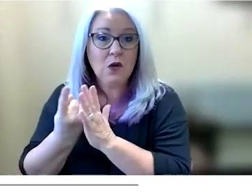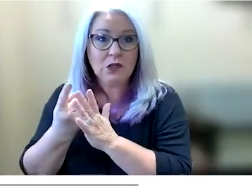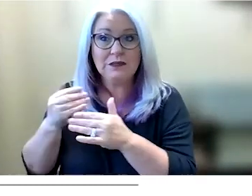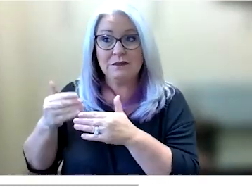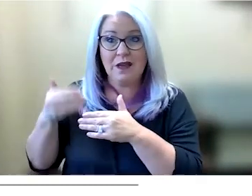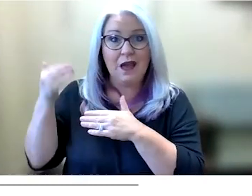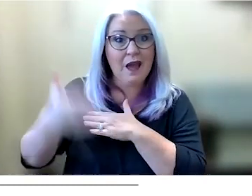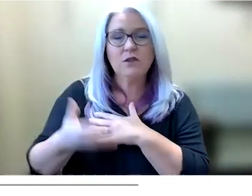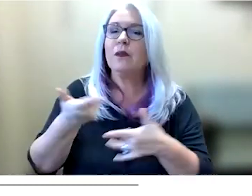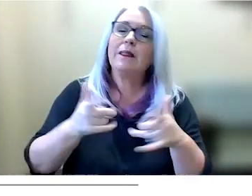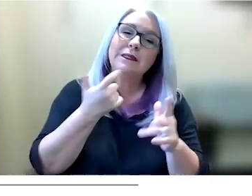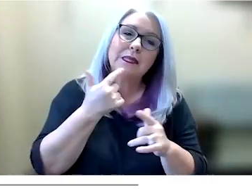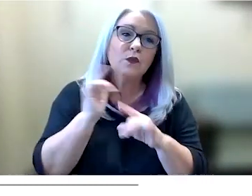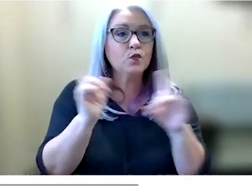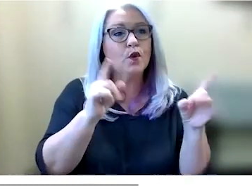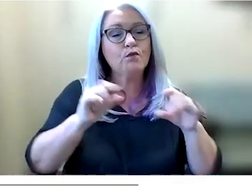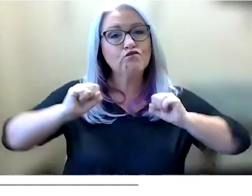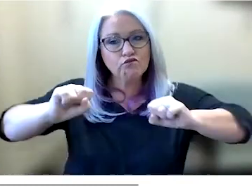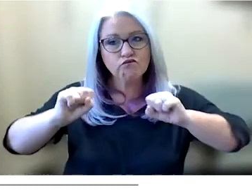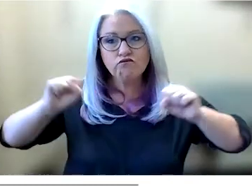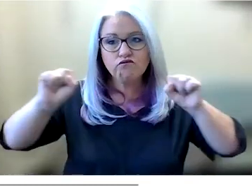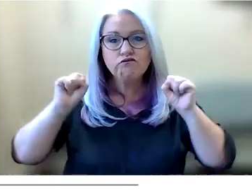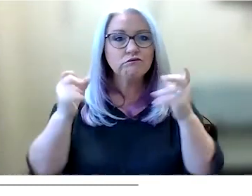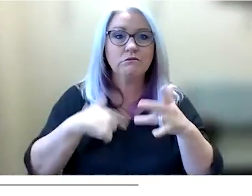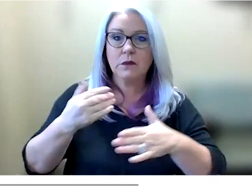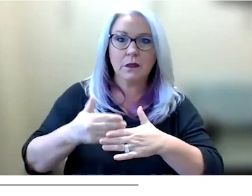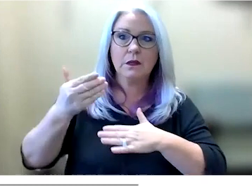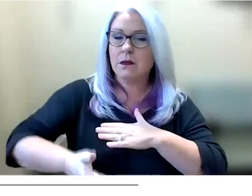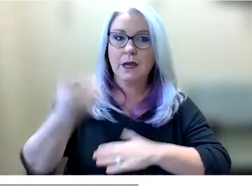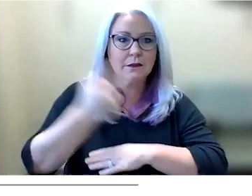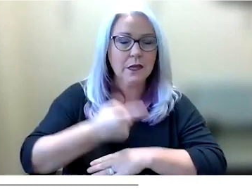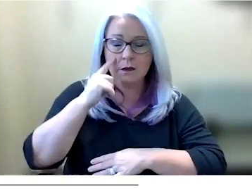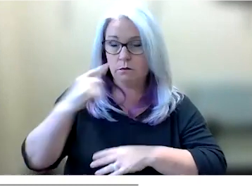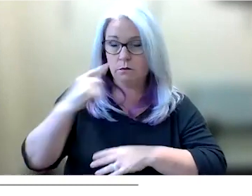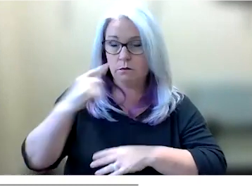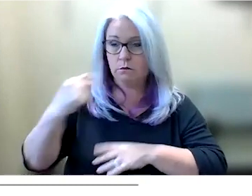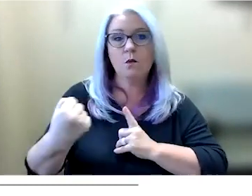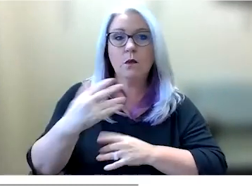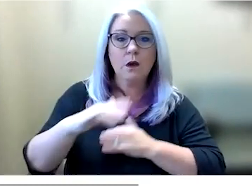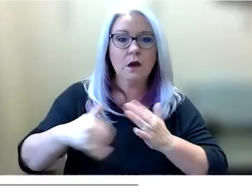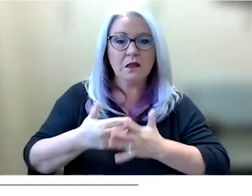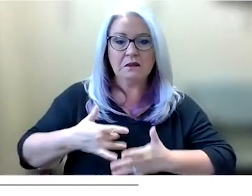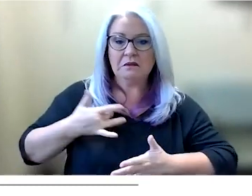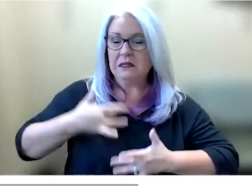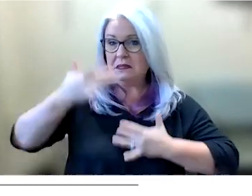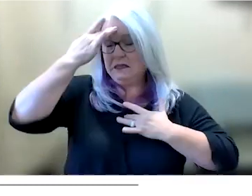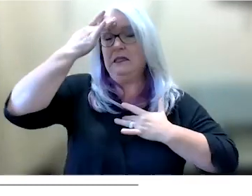exercise and then the next day you are having all these symptoms pop up. Then the last